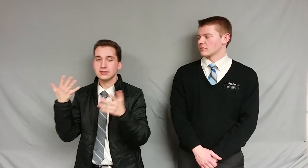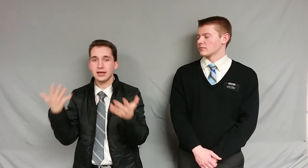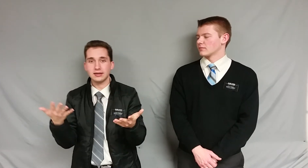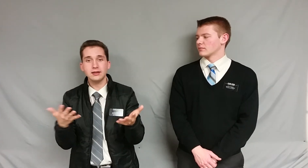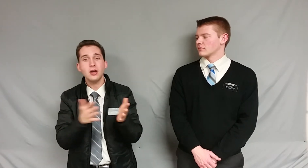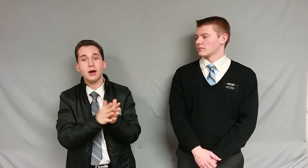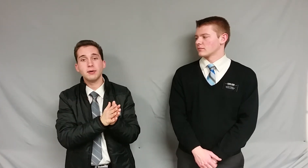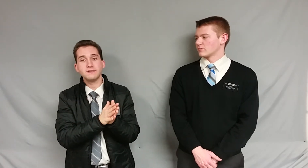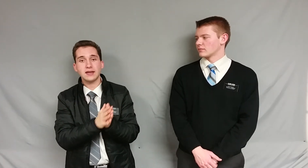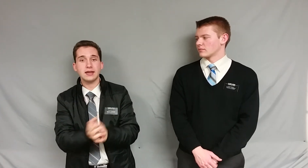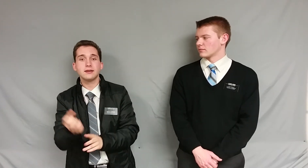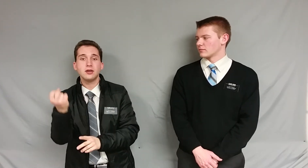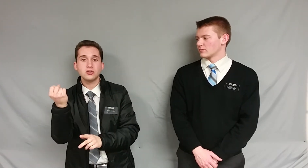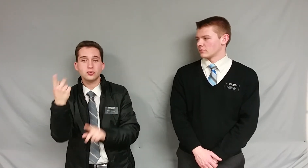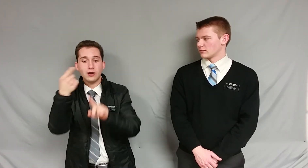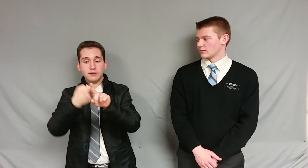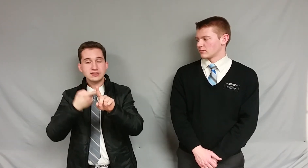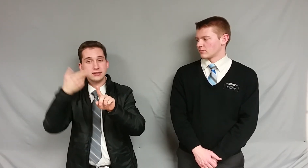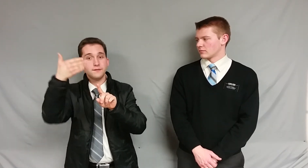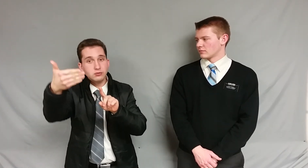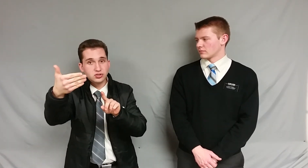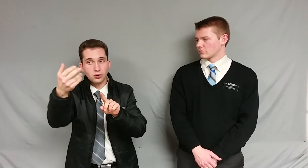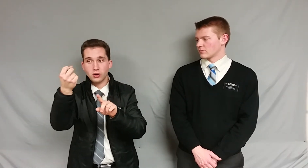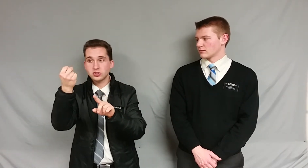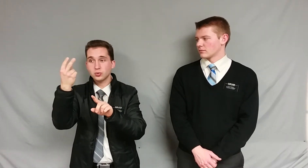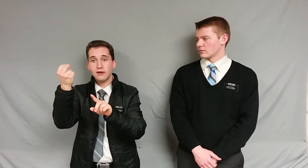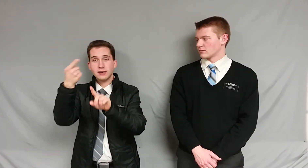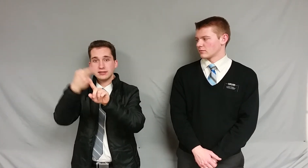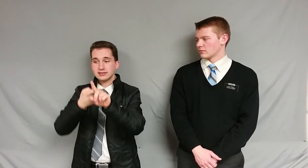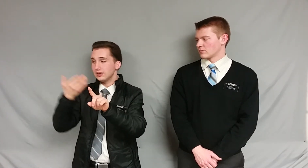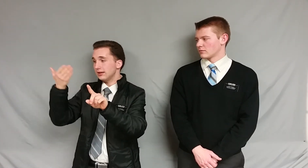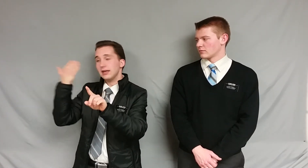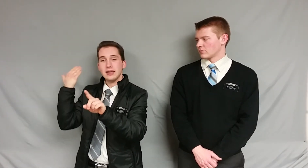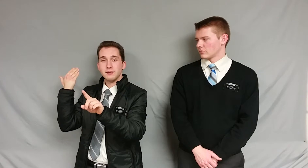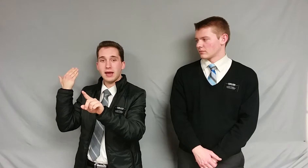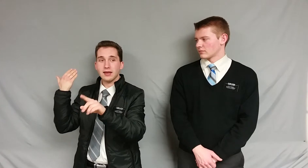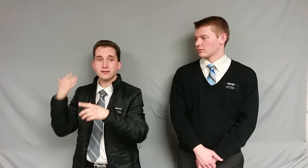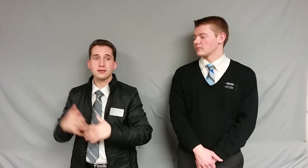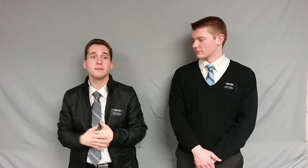Again, above ten - TWELVE MONTH FORWARD or TWELVE MONTH PAST.